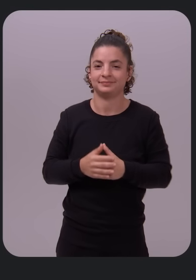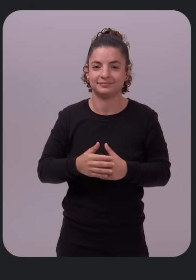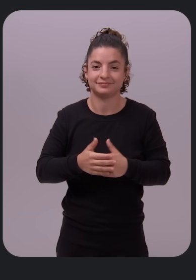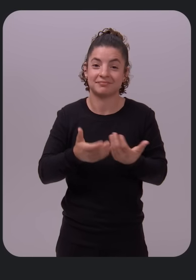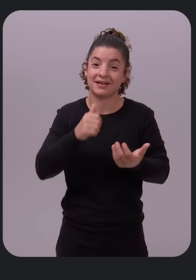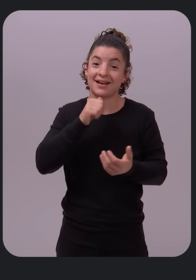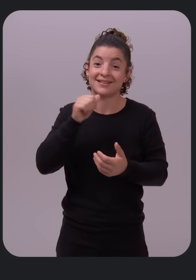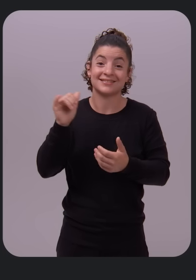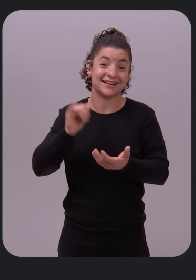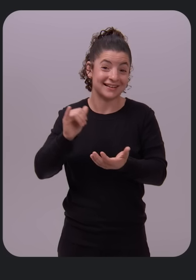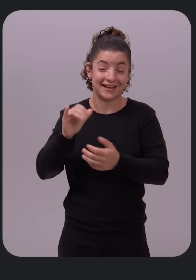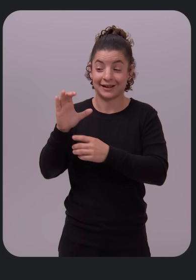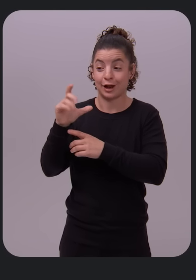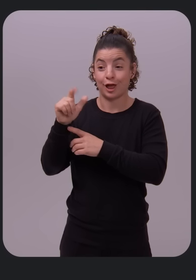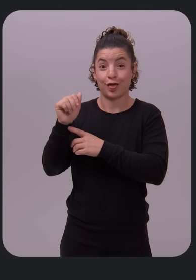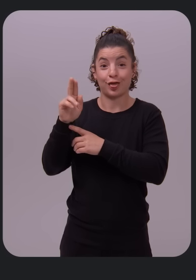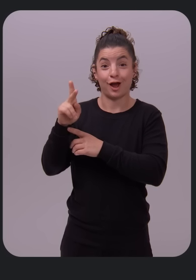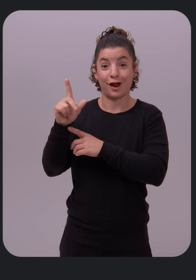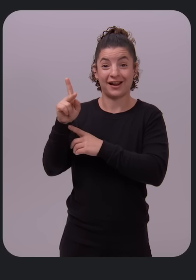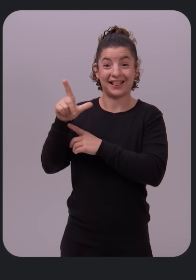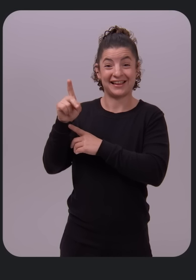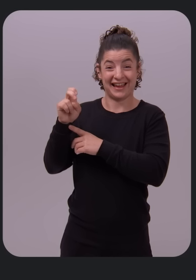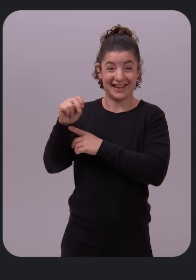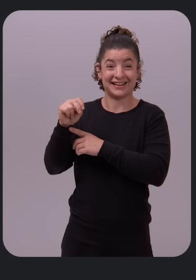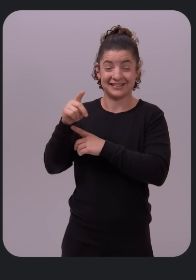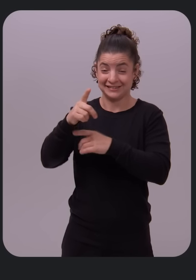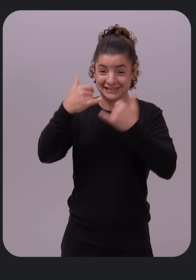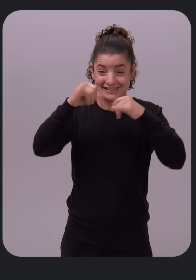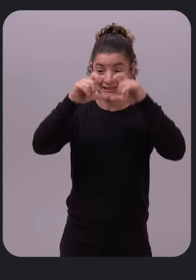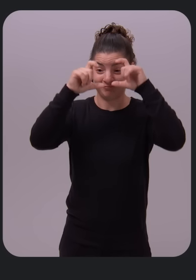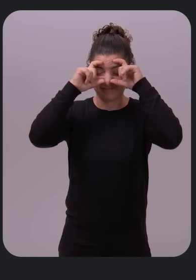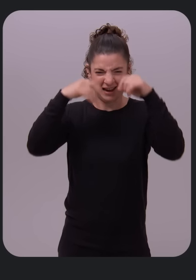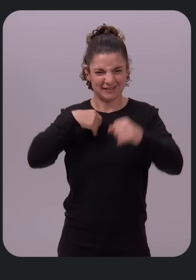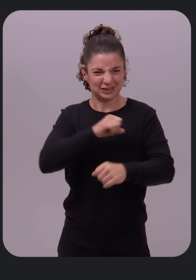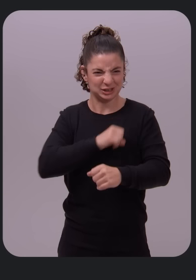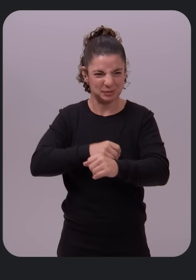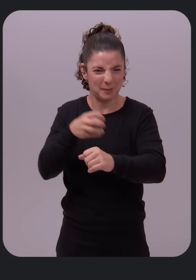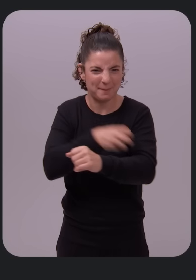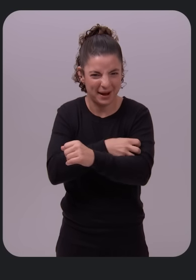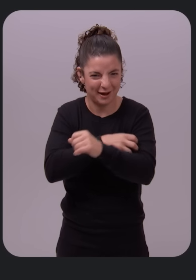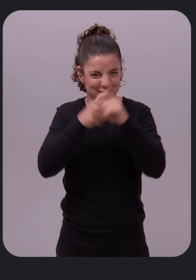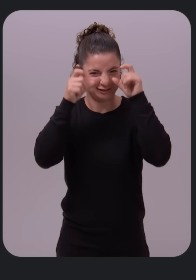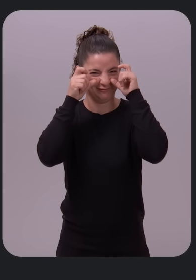So unlike Clark Kent, you can get superpowers when you put your glasses on.